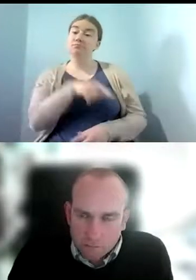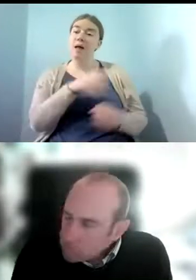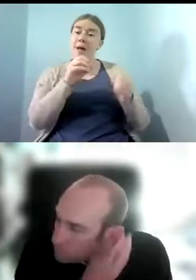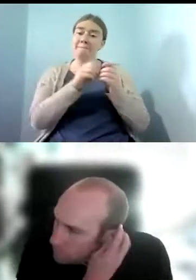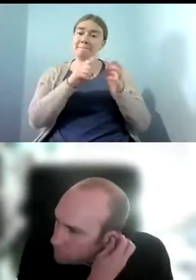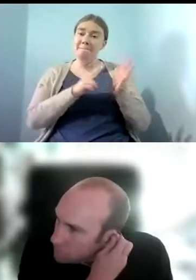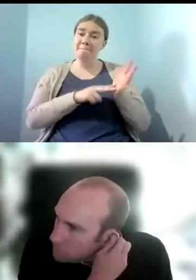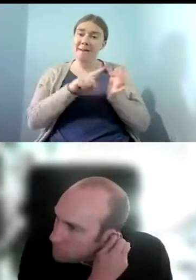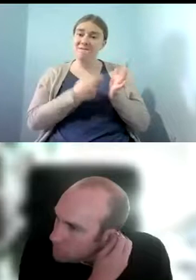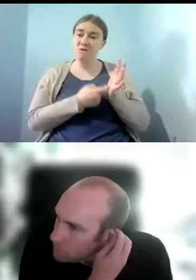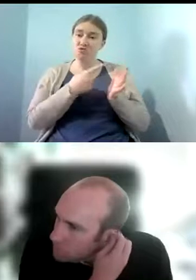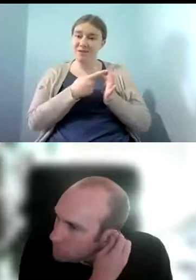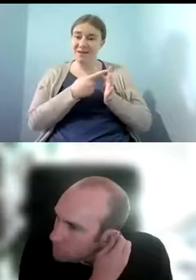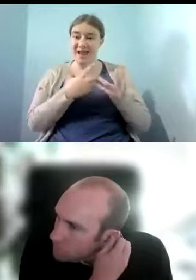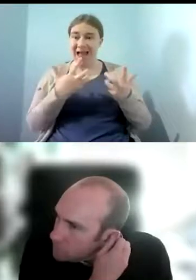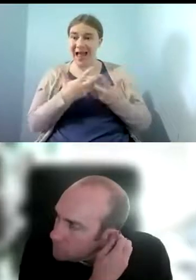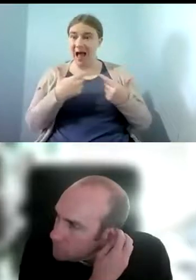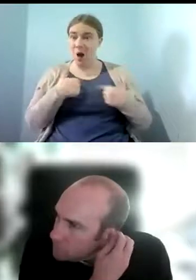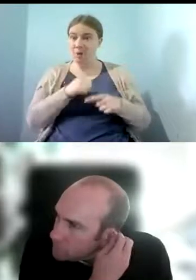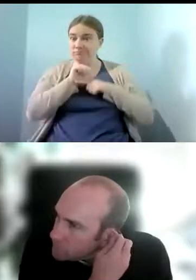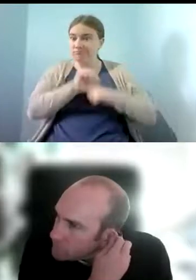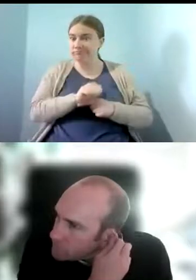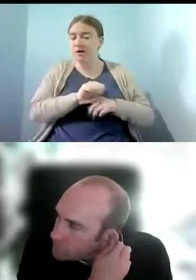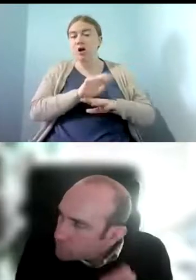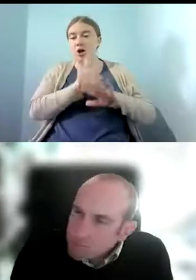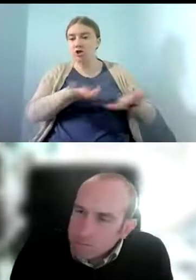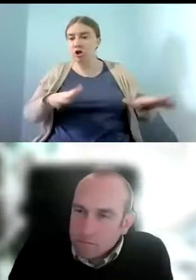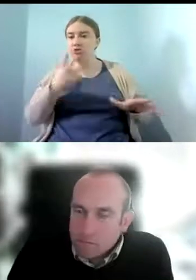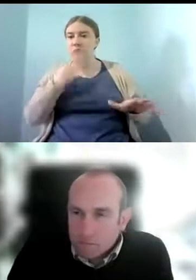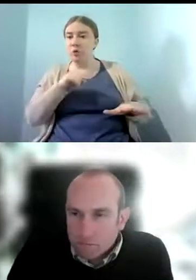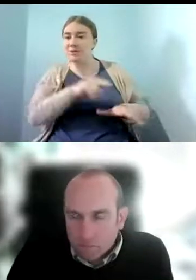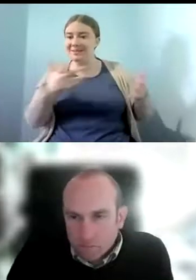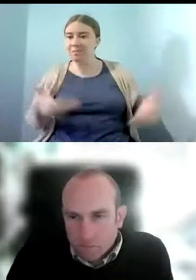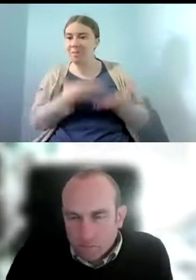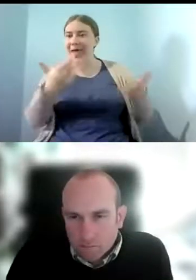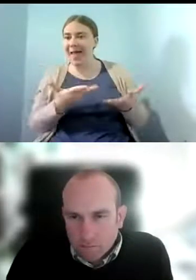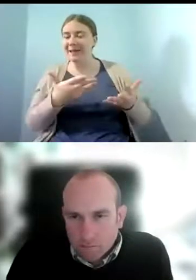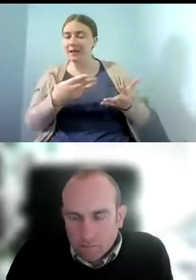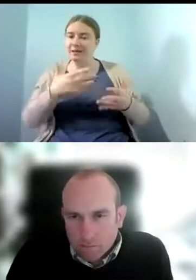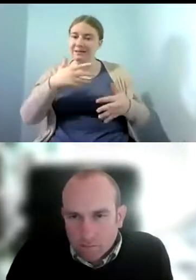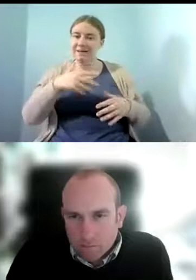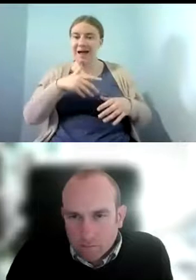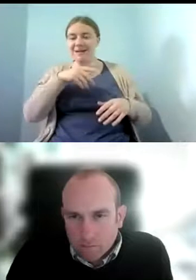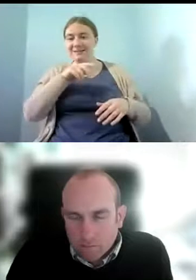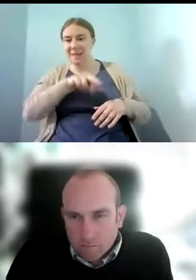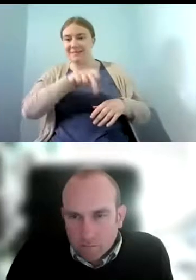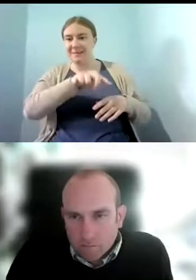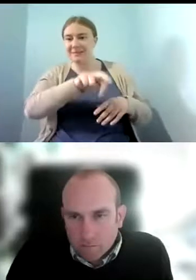using the boulders and stepping stones so we know we have a fence um i don't know whether you were